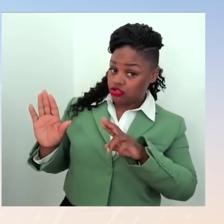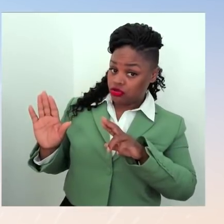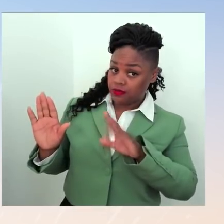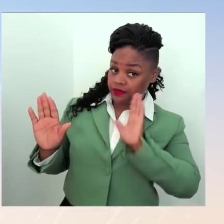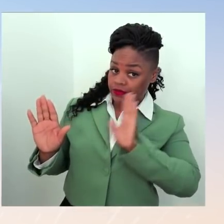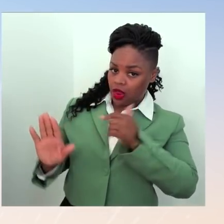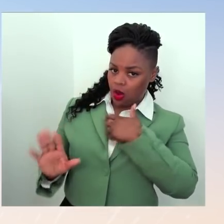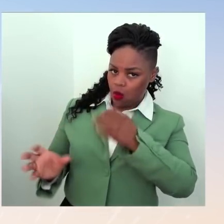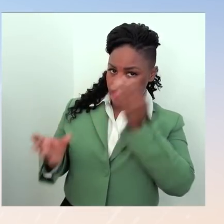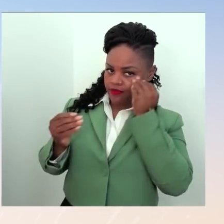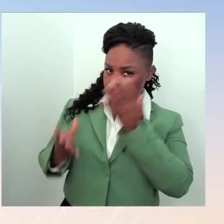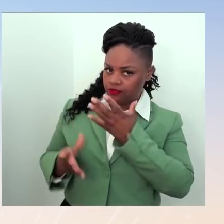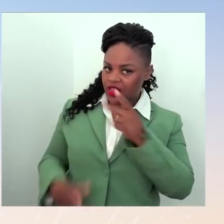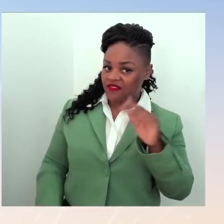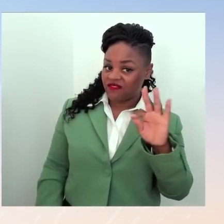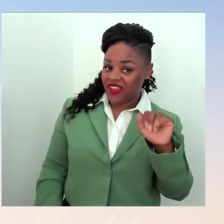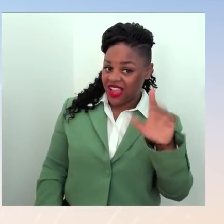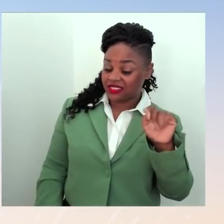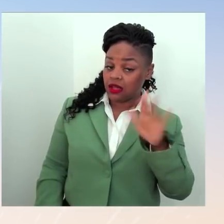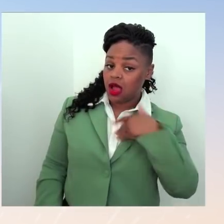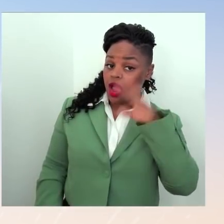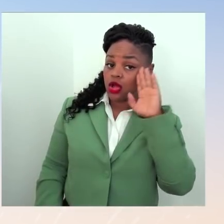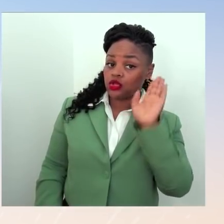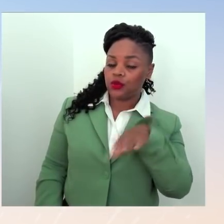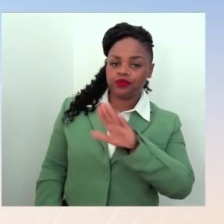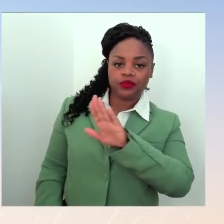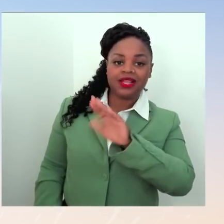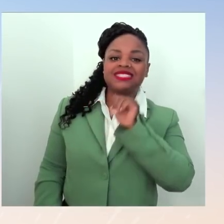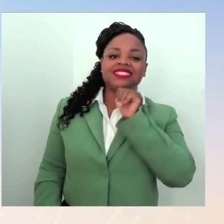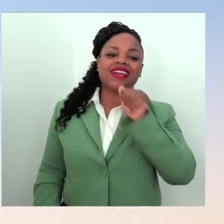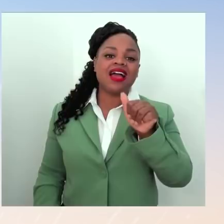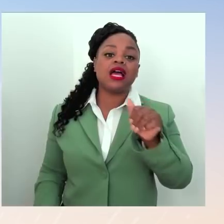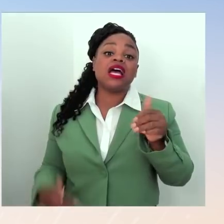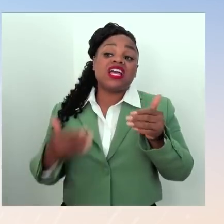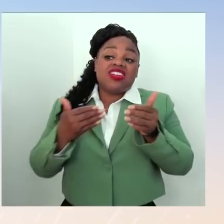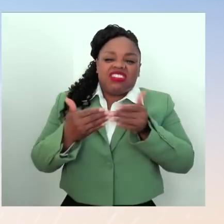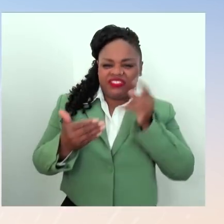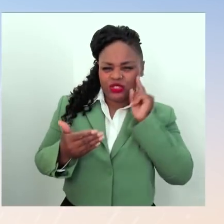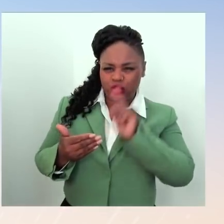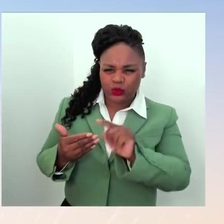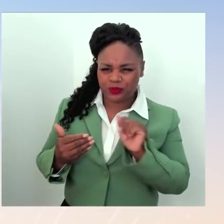but I think they're important in this moment: To the contrary, we have -- we have been clear that in the short term,